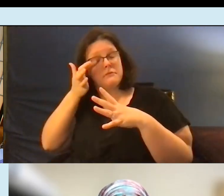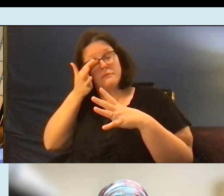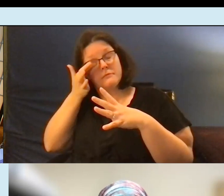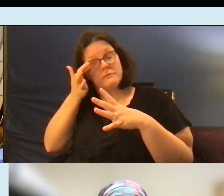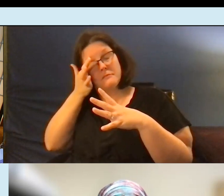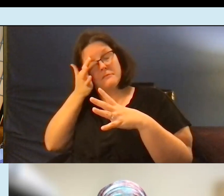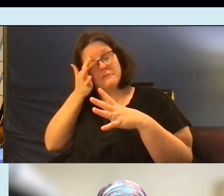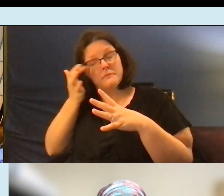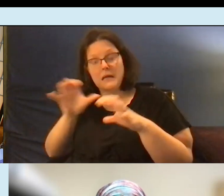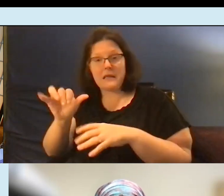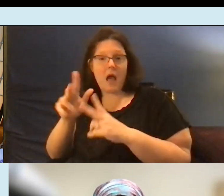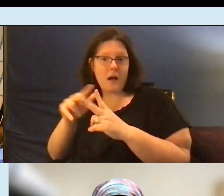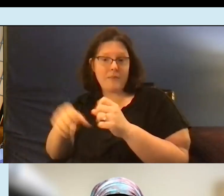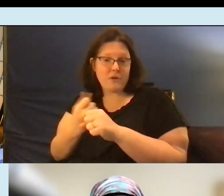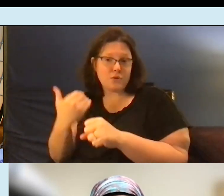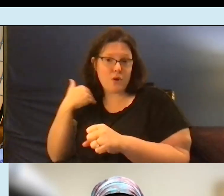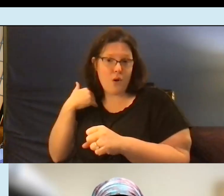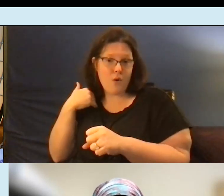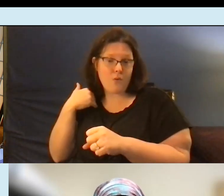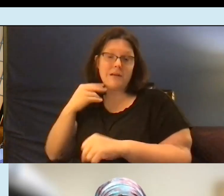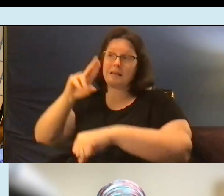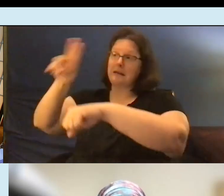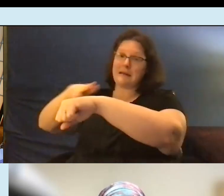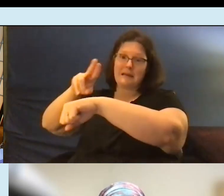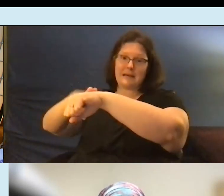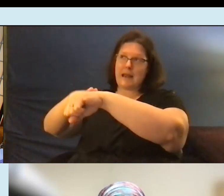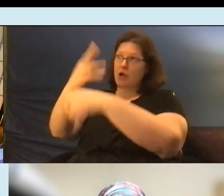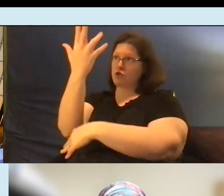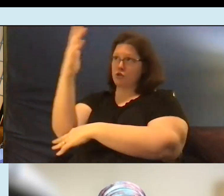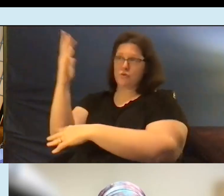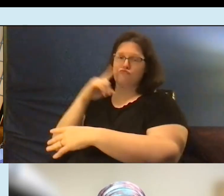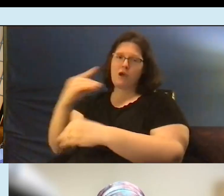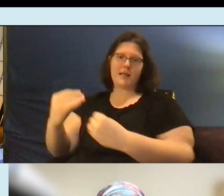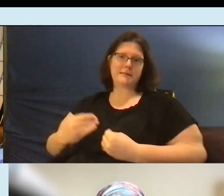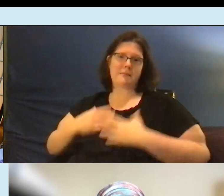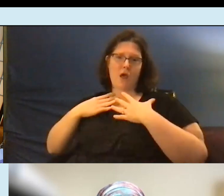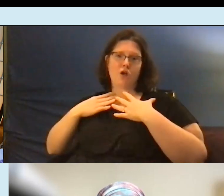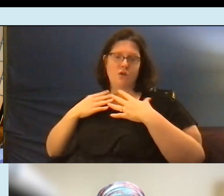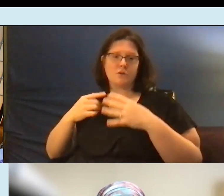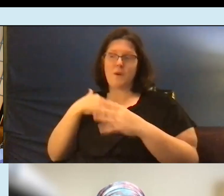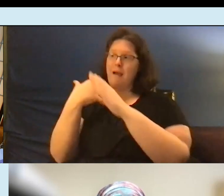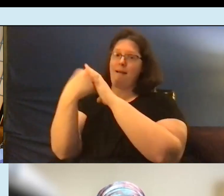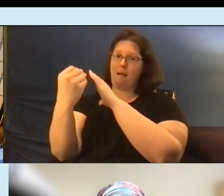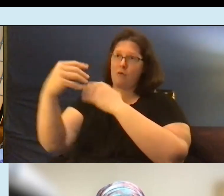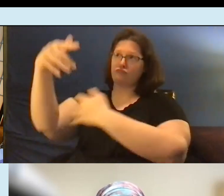ago and yes the nature really does inspire me a lot, so being in nature a lot of times I feel